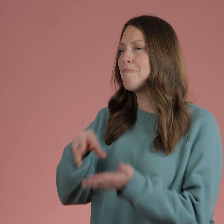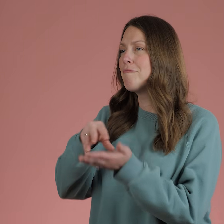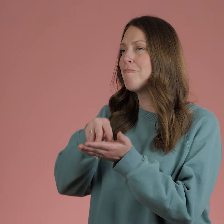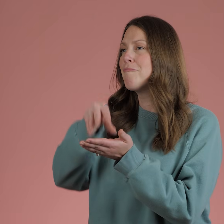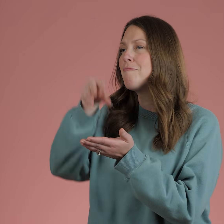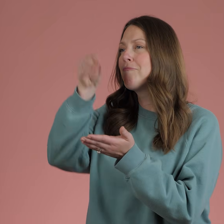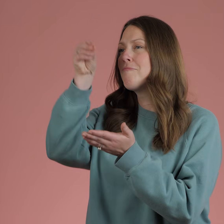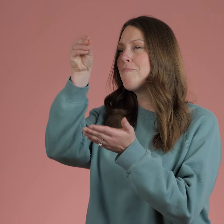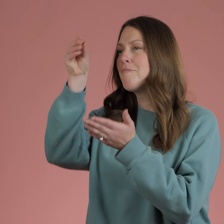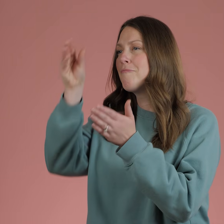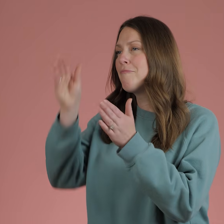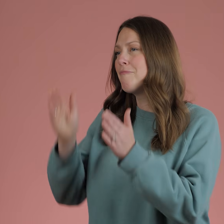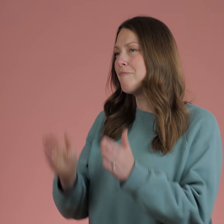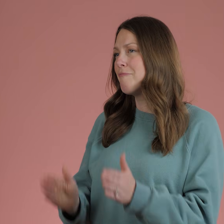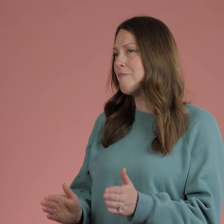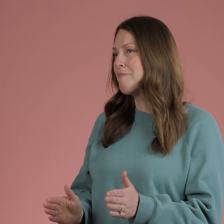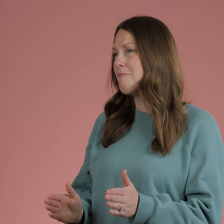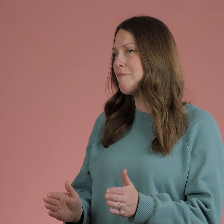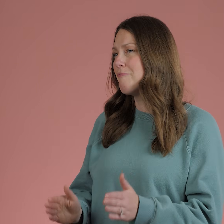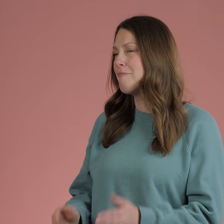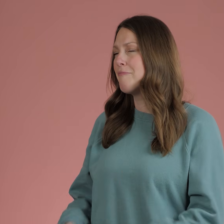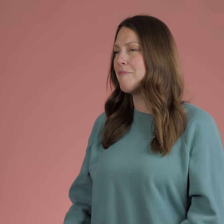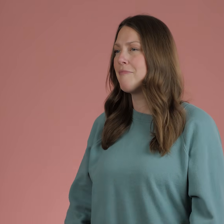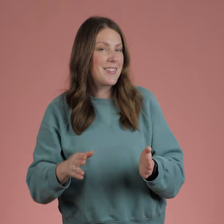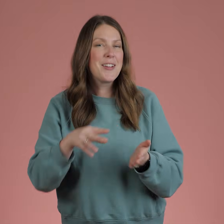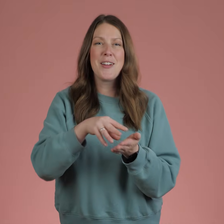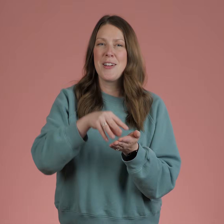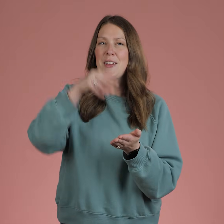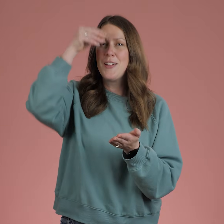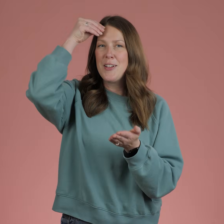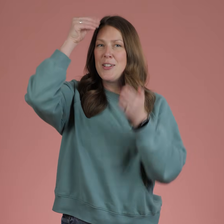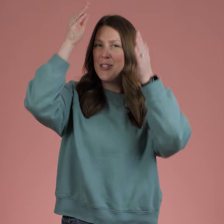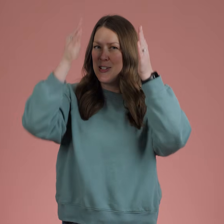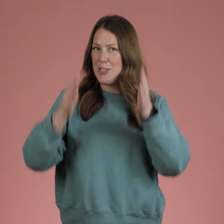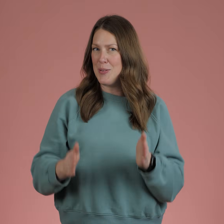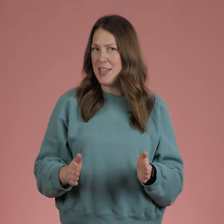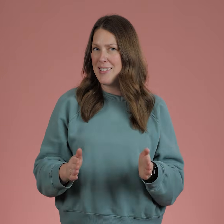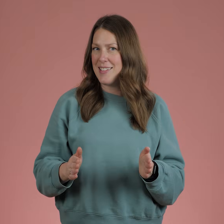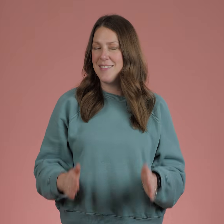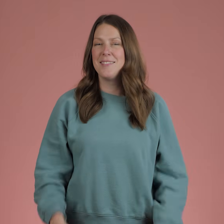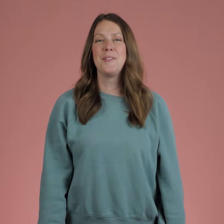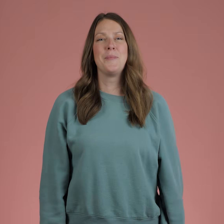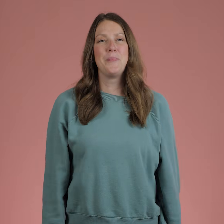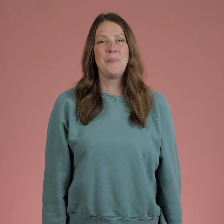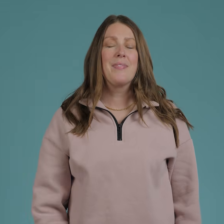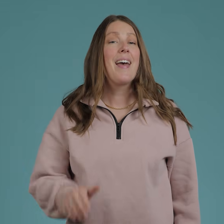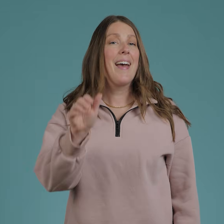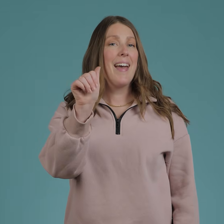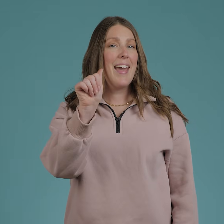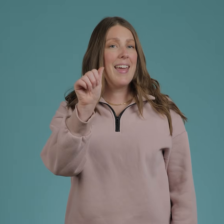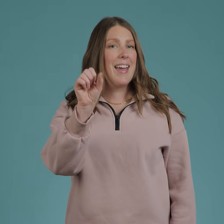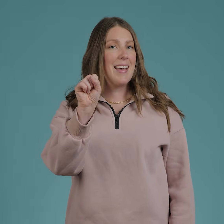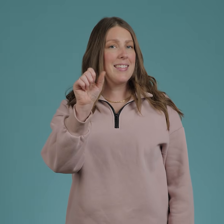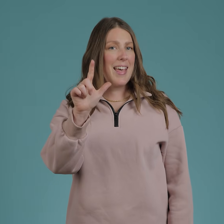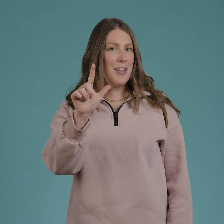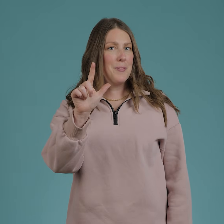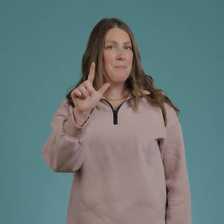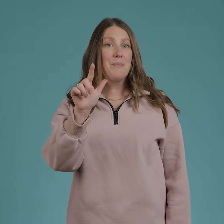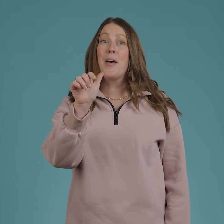It's a LEARN PERSON Student. ASL.